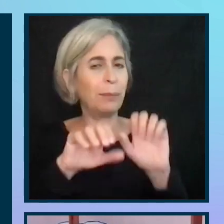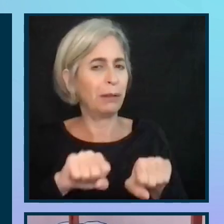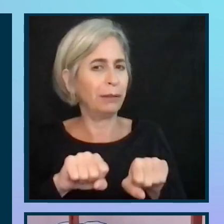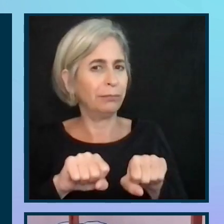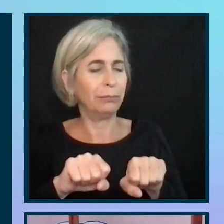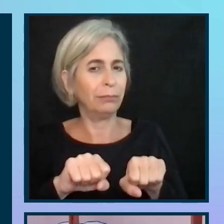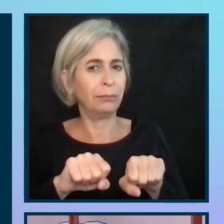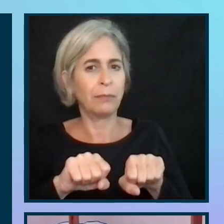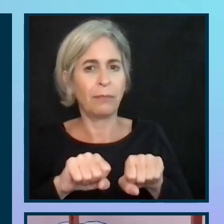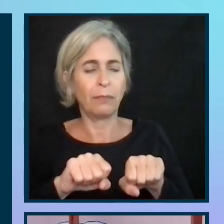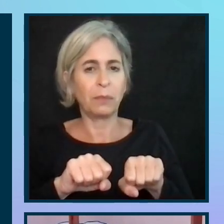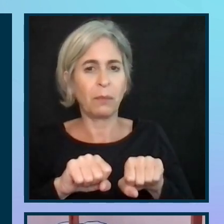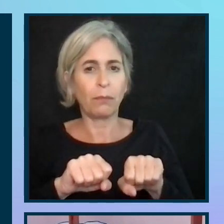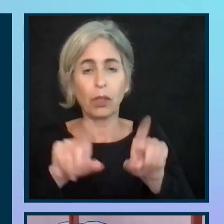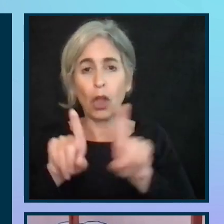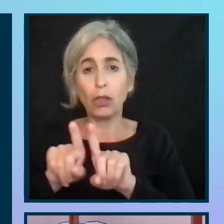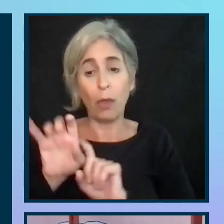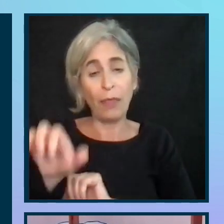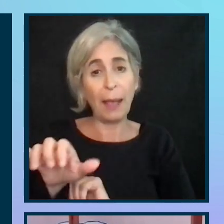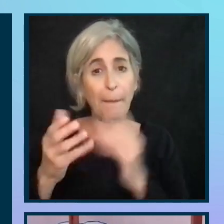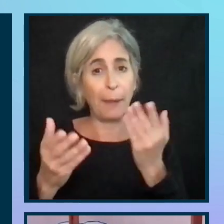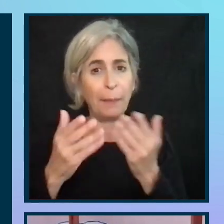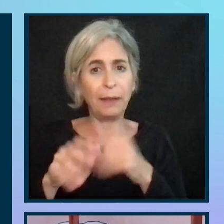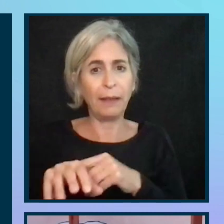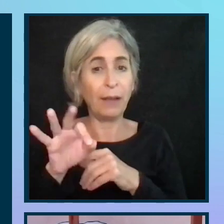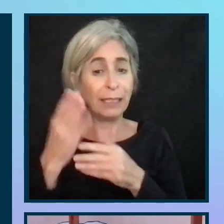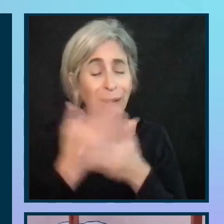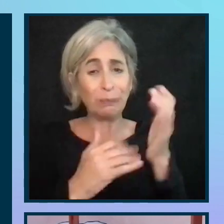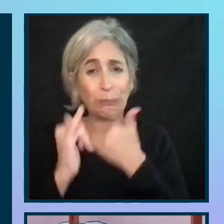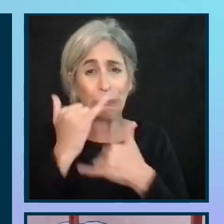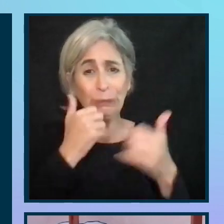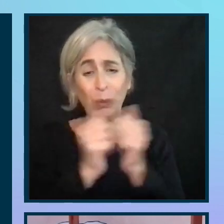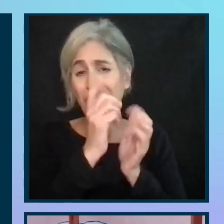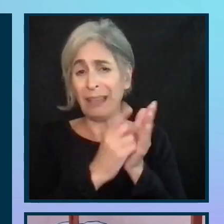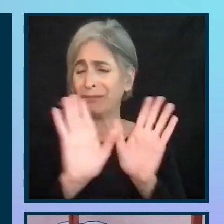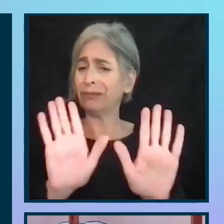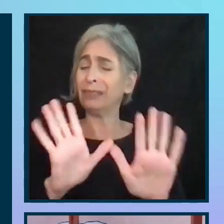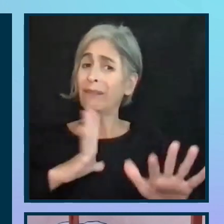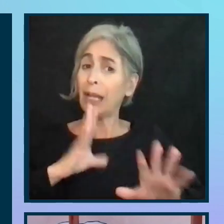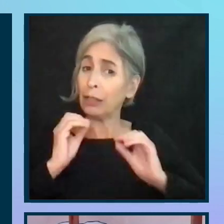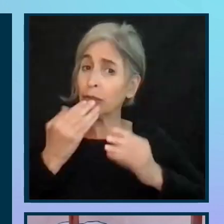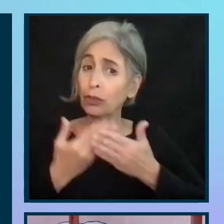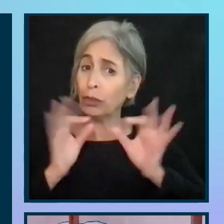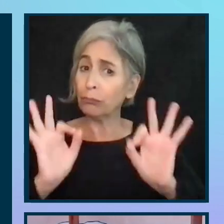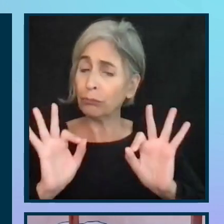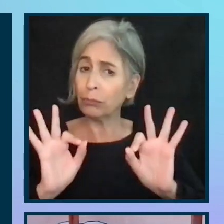and that might mean that they find some problems with the design. That's okay. That's good. Then they go back to the designer. They bring this issue to designer.